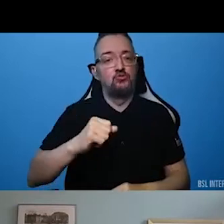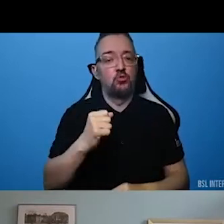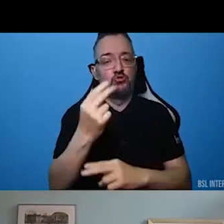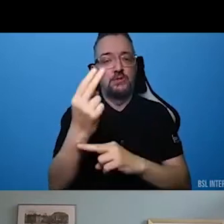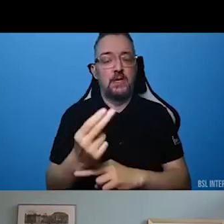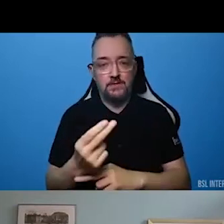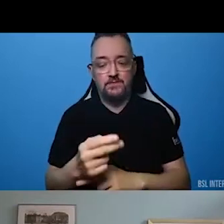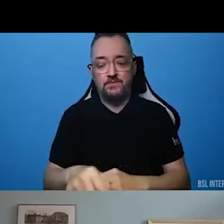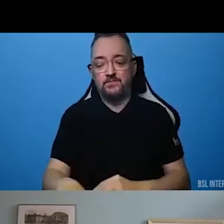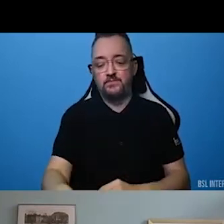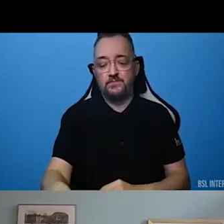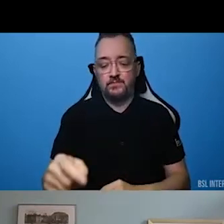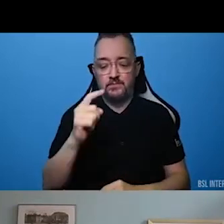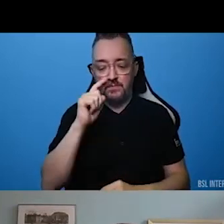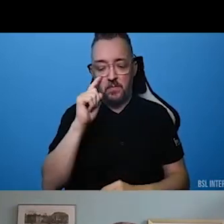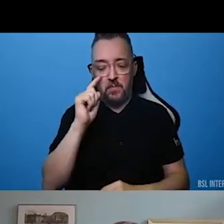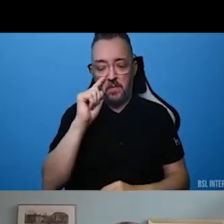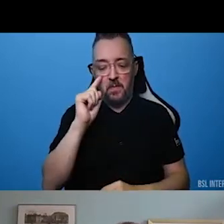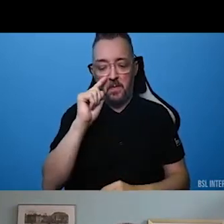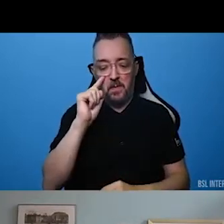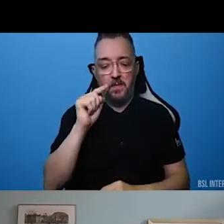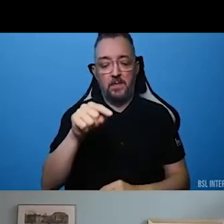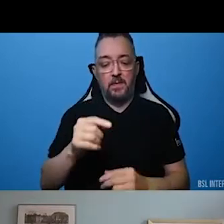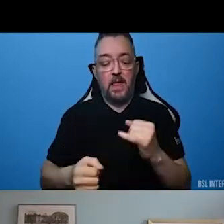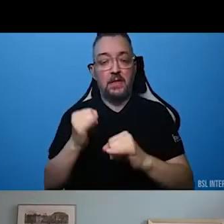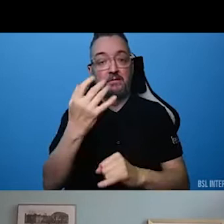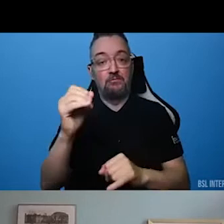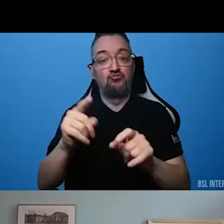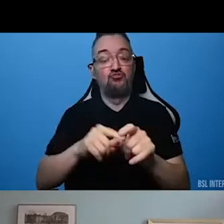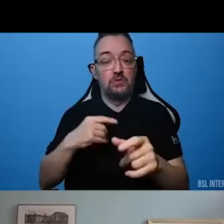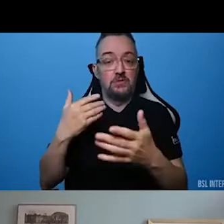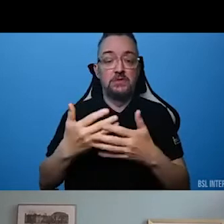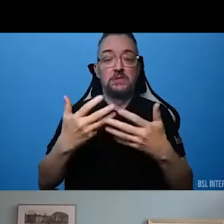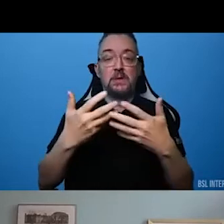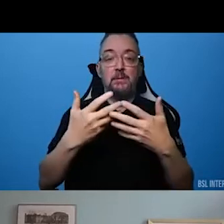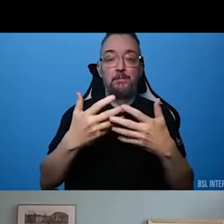And so just to emphasize then that those very last 500 years have been the high point of